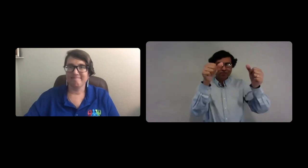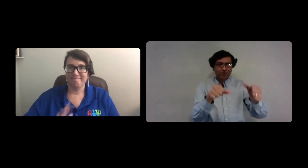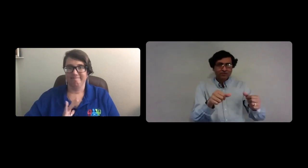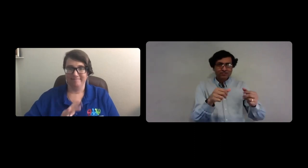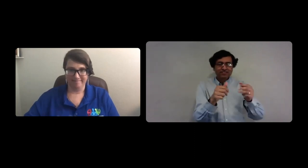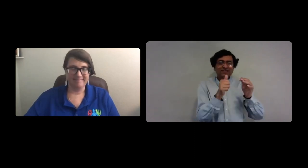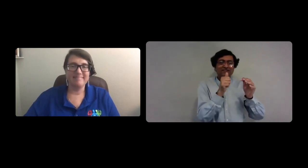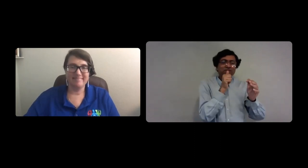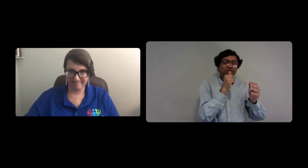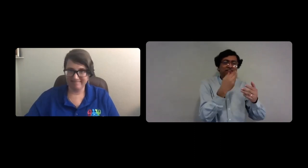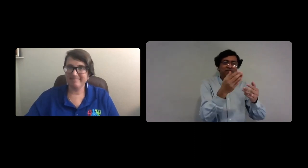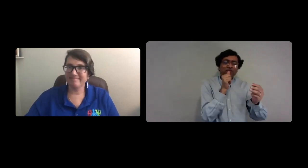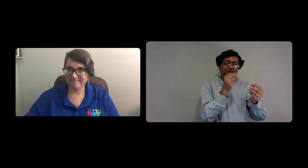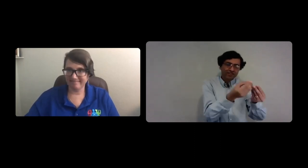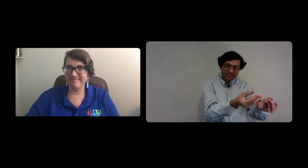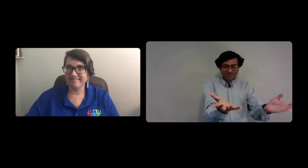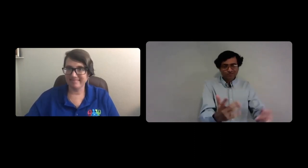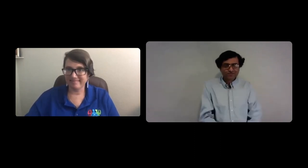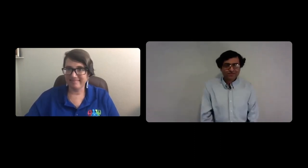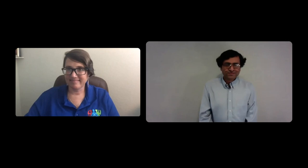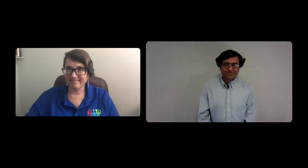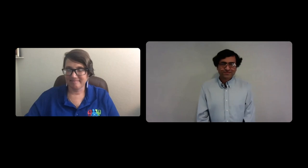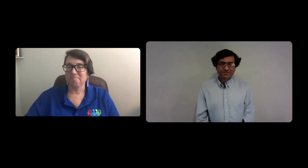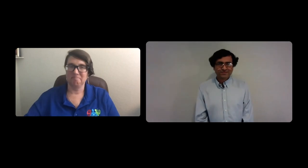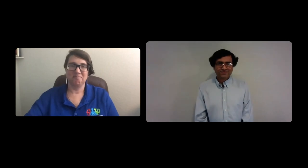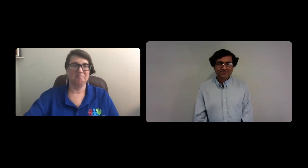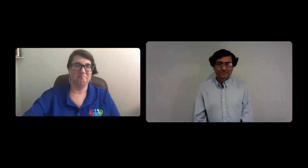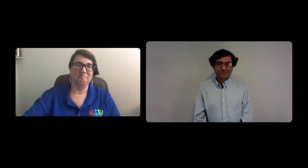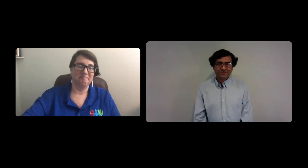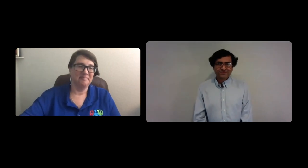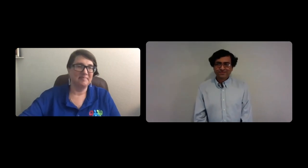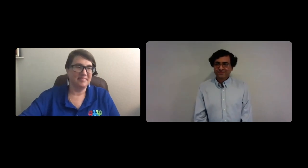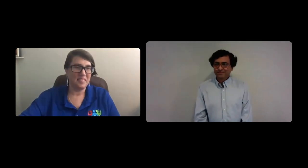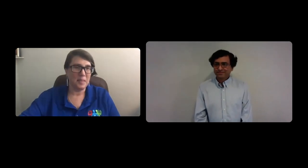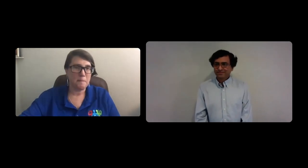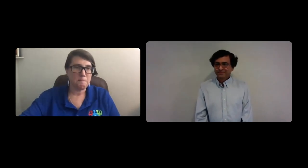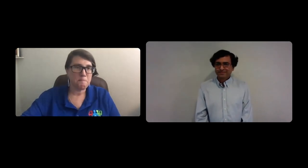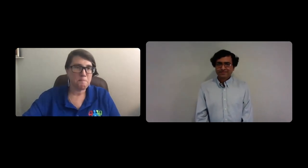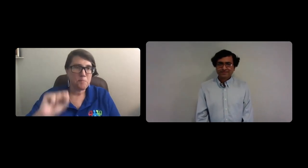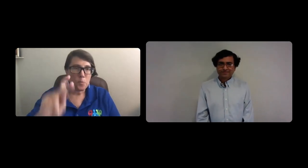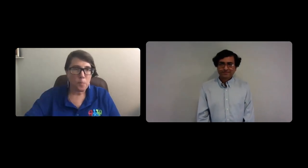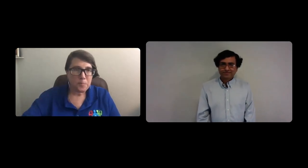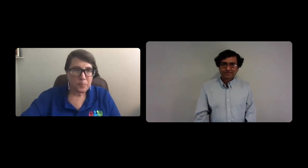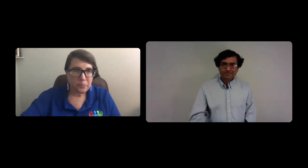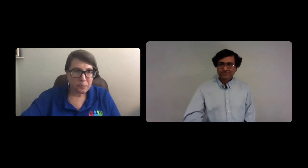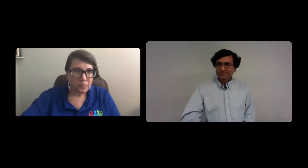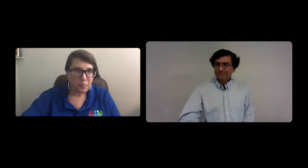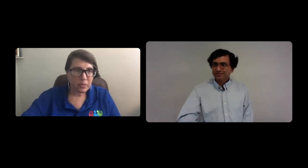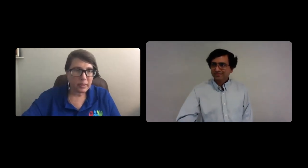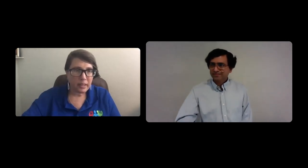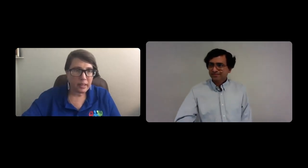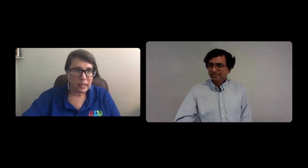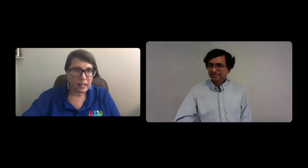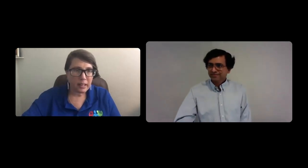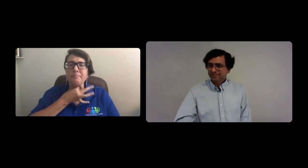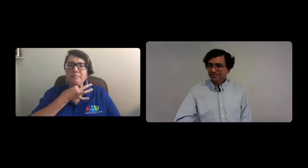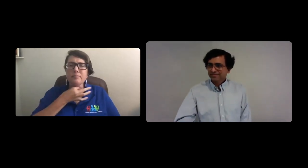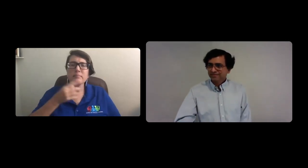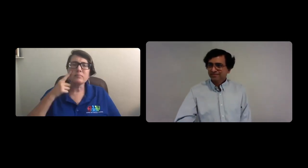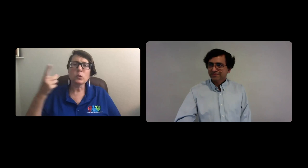electronic resources it's also very easy to post that kind of information and do it in a private way.